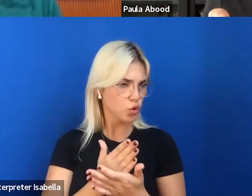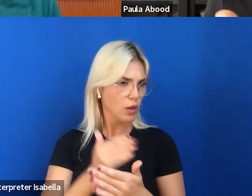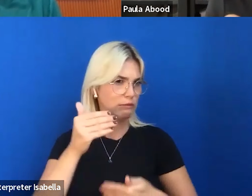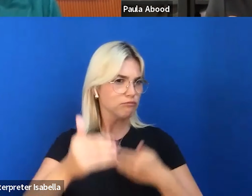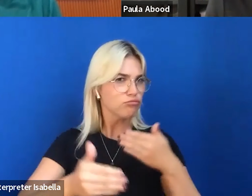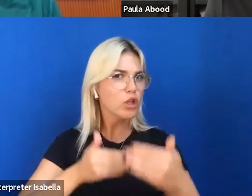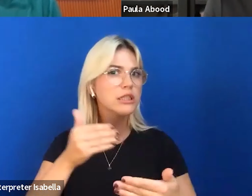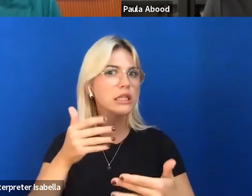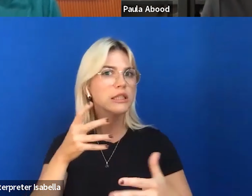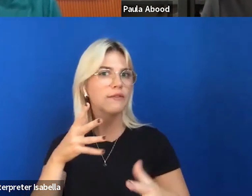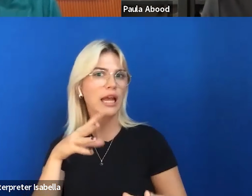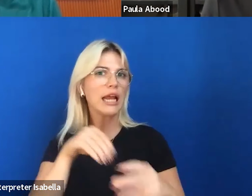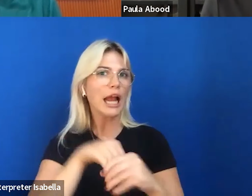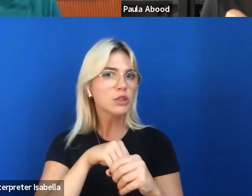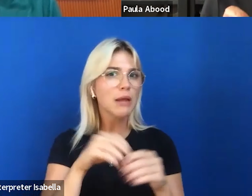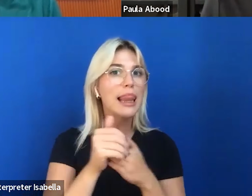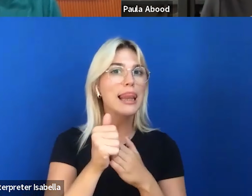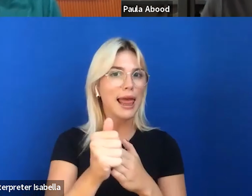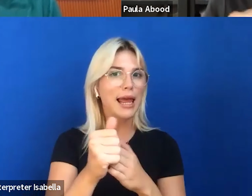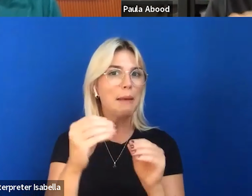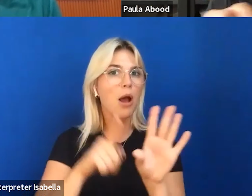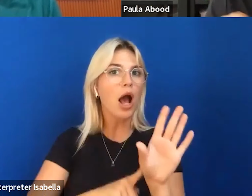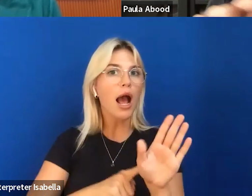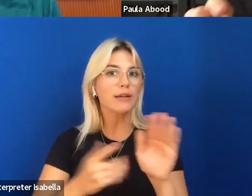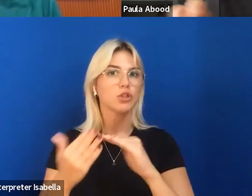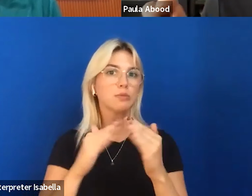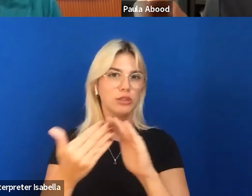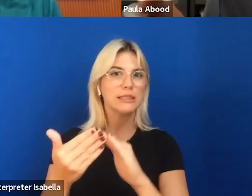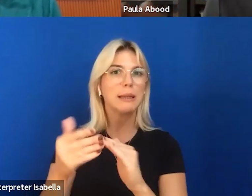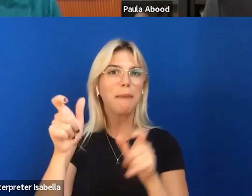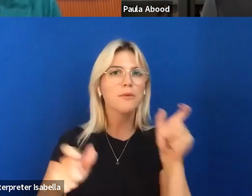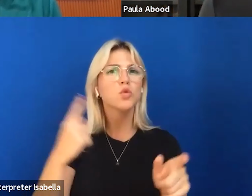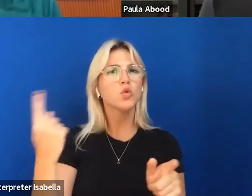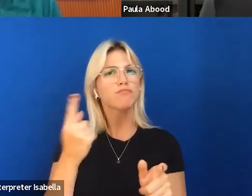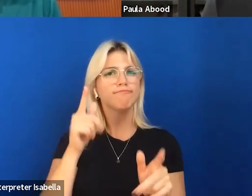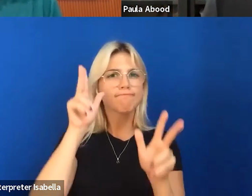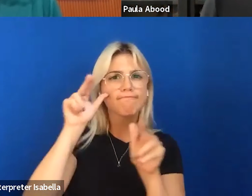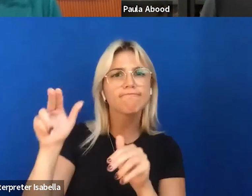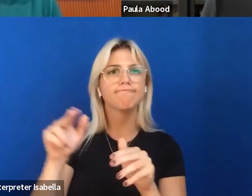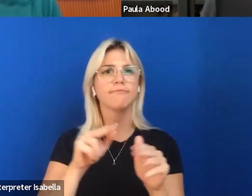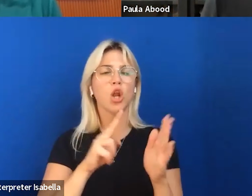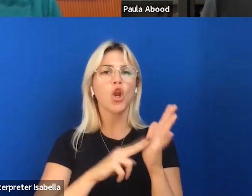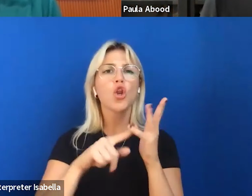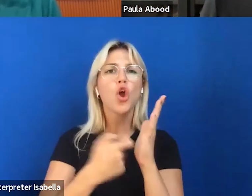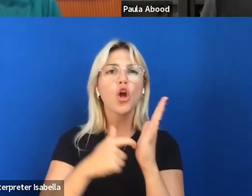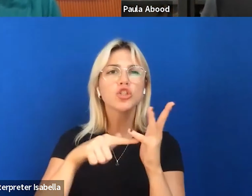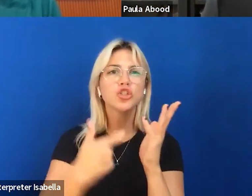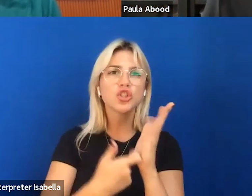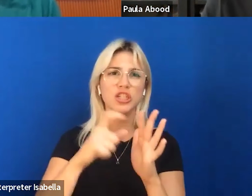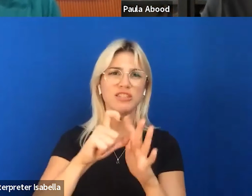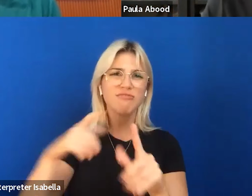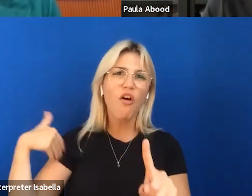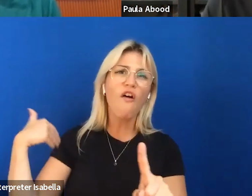is led by community members who have been nurtured over time to be cultural leaders and the key creatives in this space.